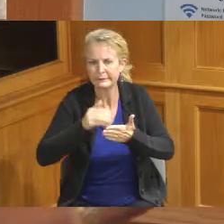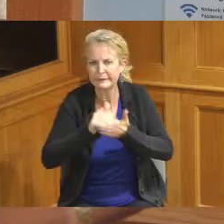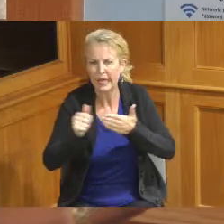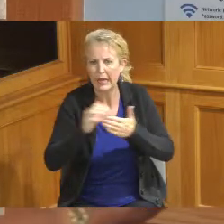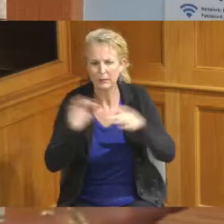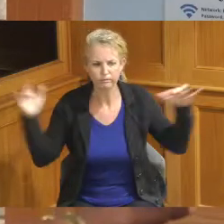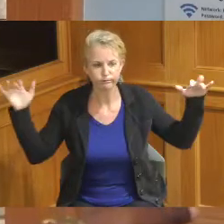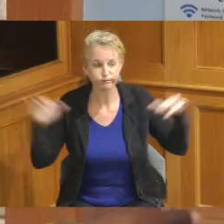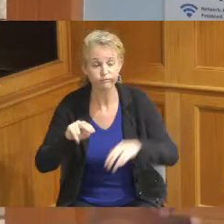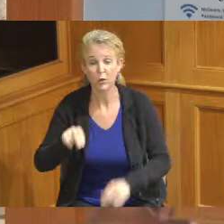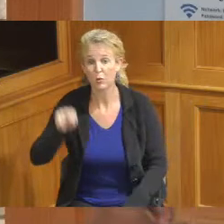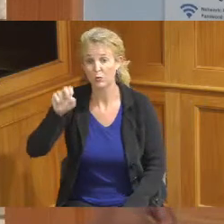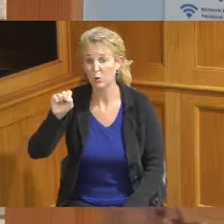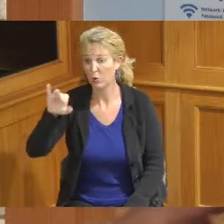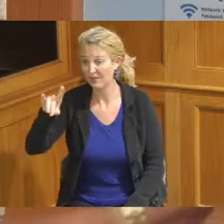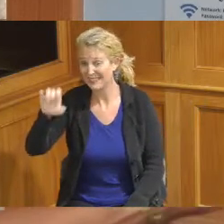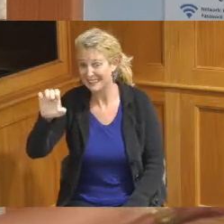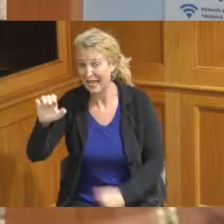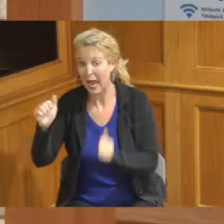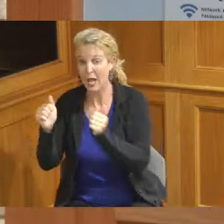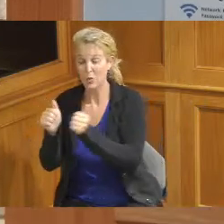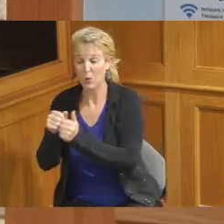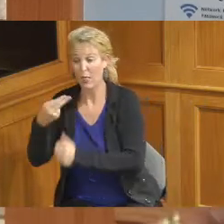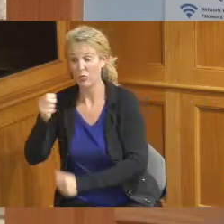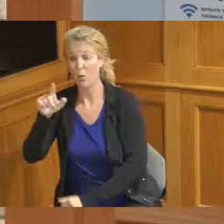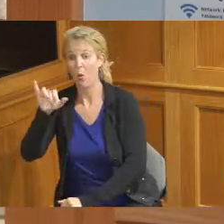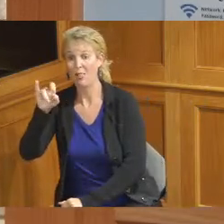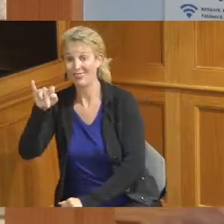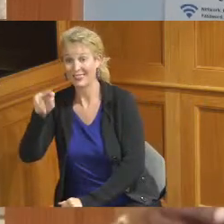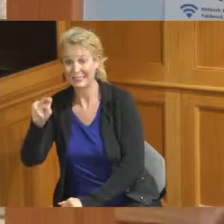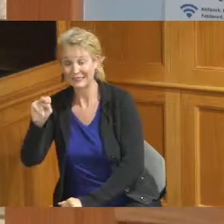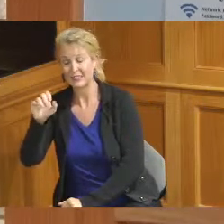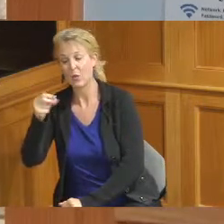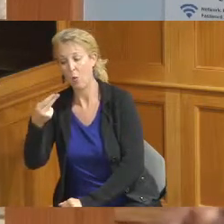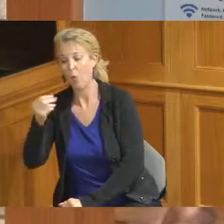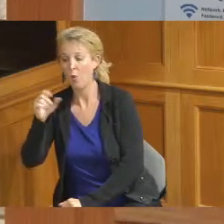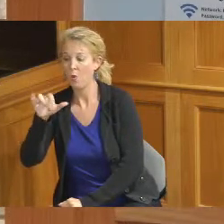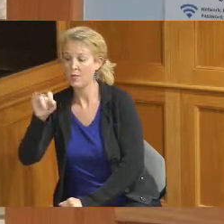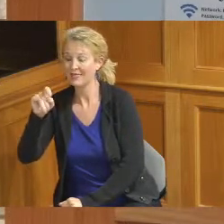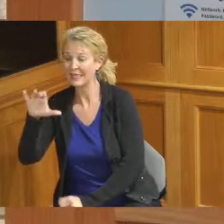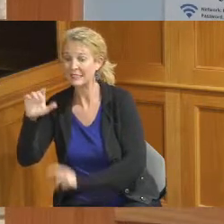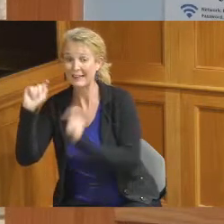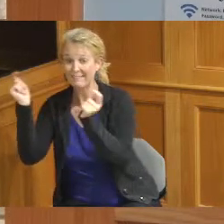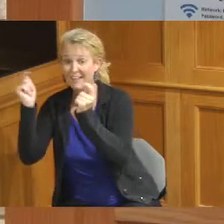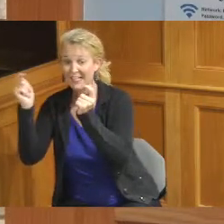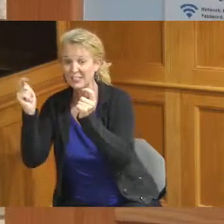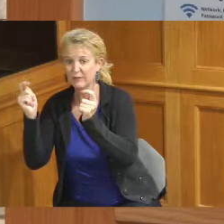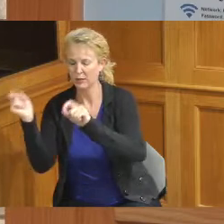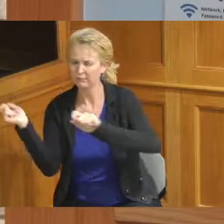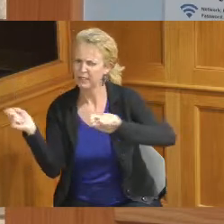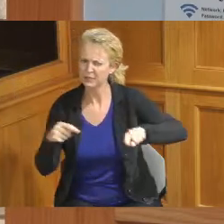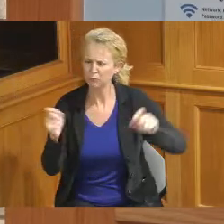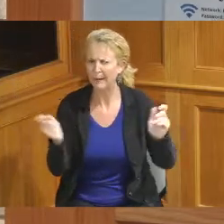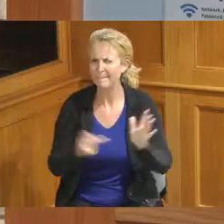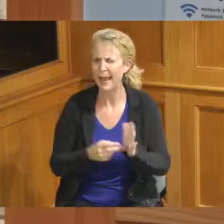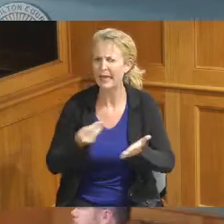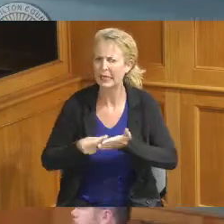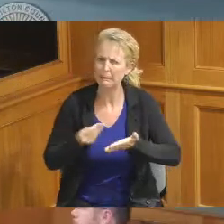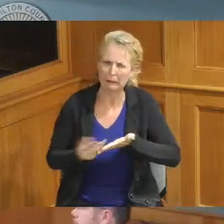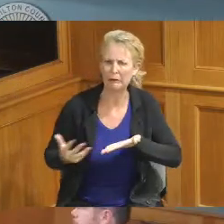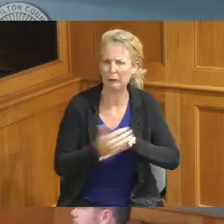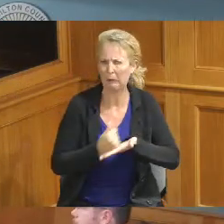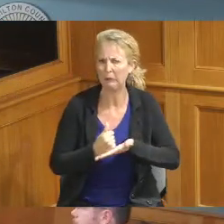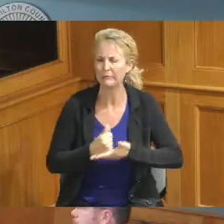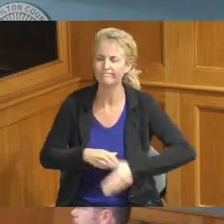with holistic Festival well that's what they did let's bring it back and make some money thank you